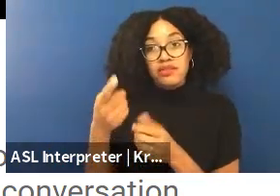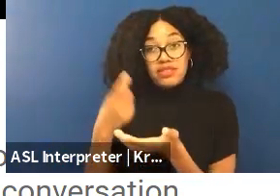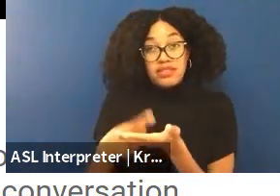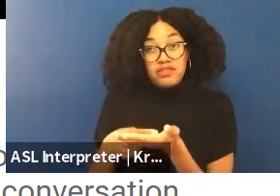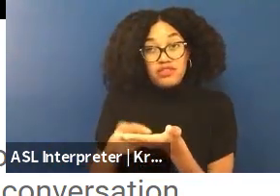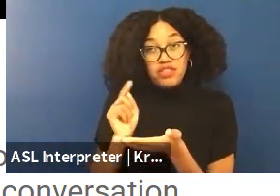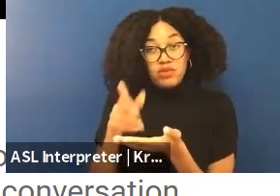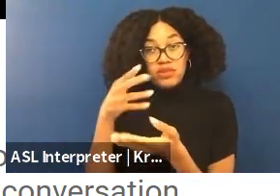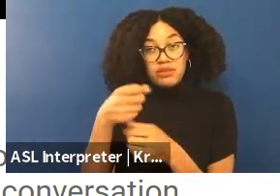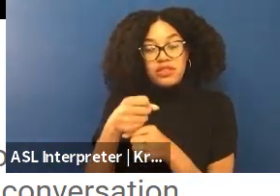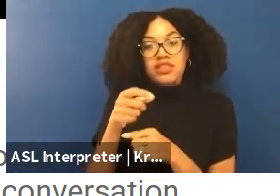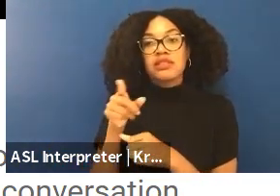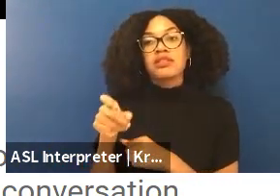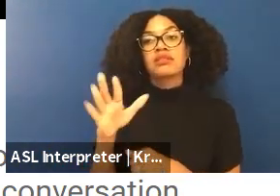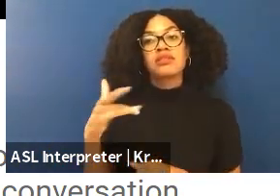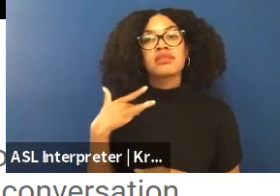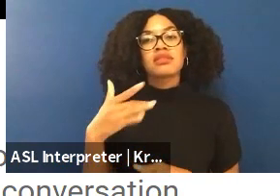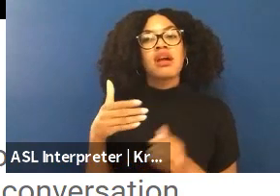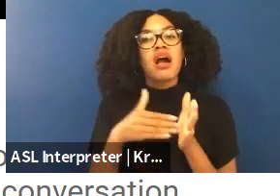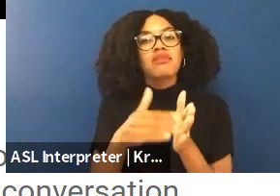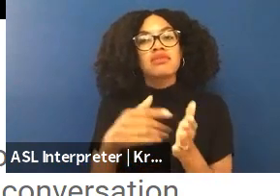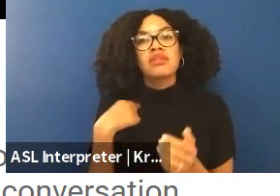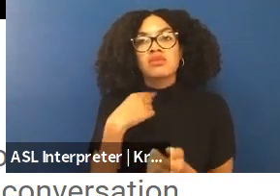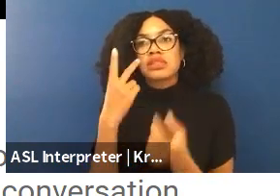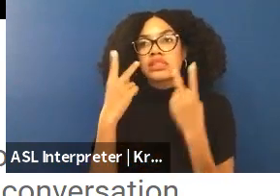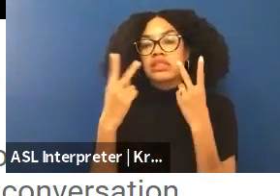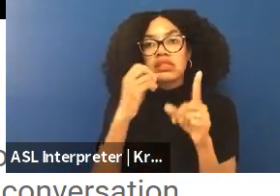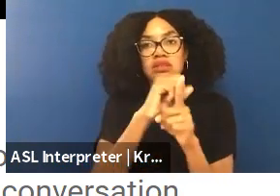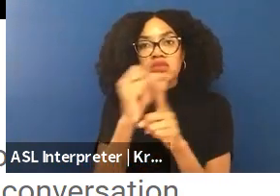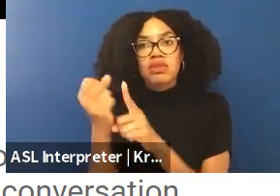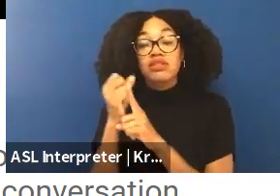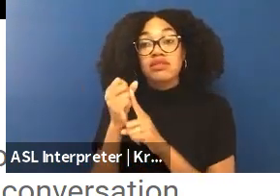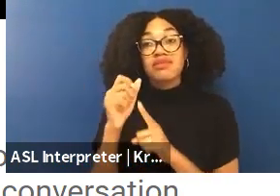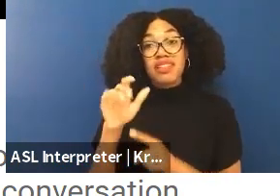often we're looking-- we're facing situations where faculty and the organization say, "No,